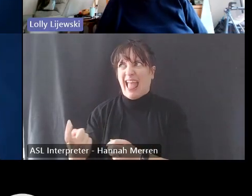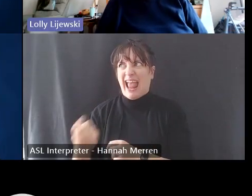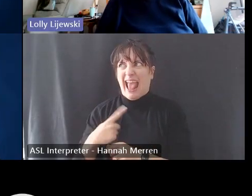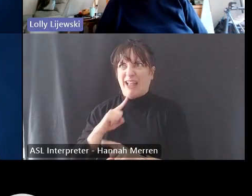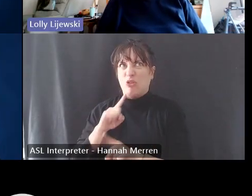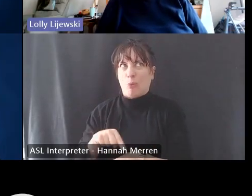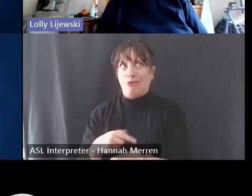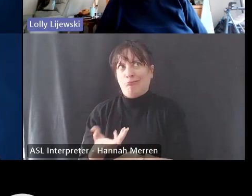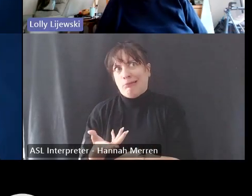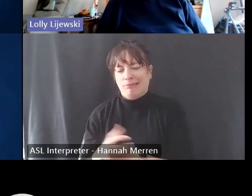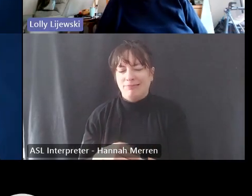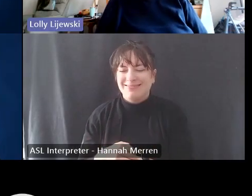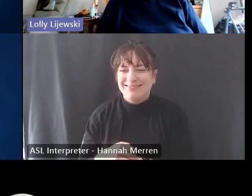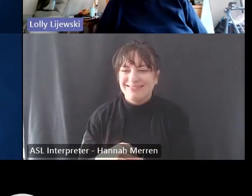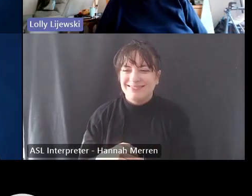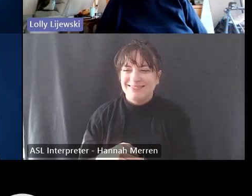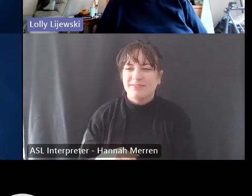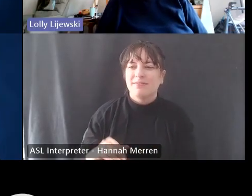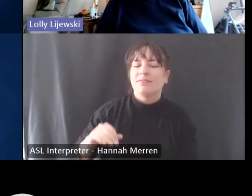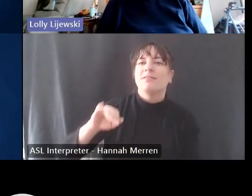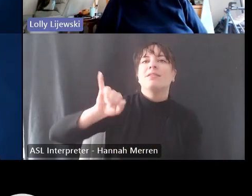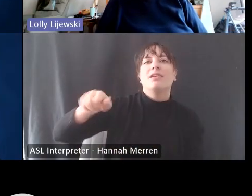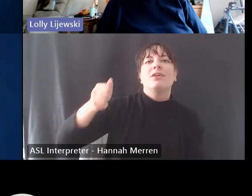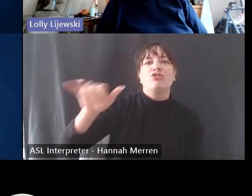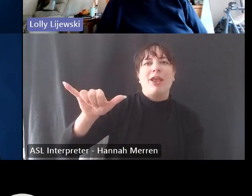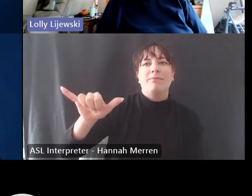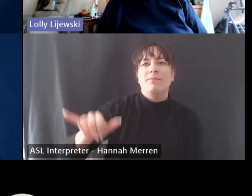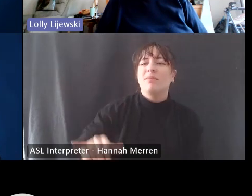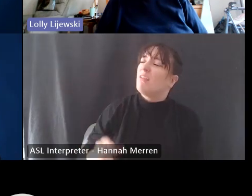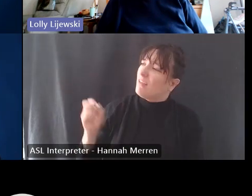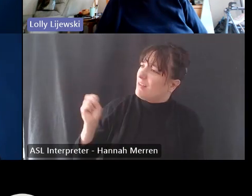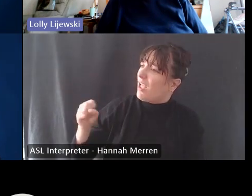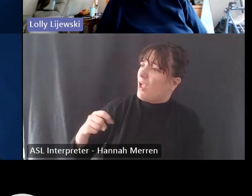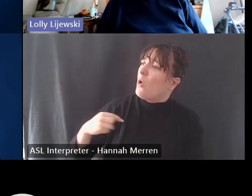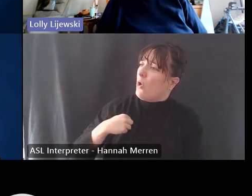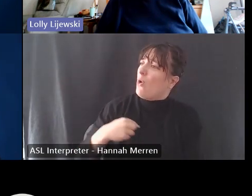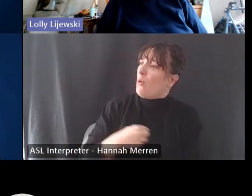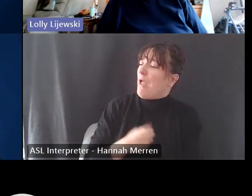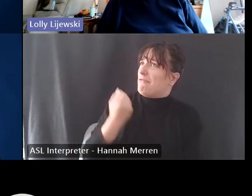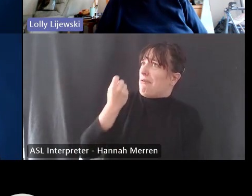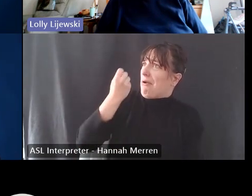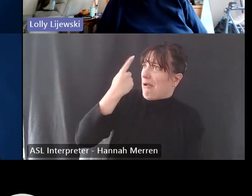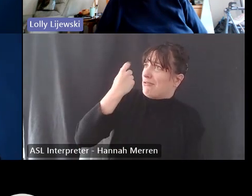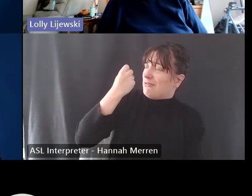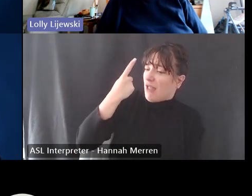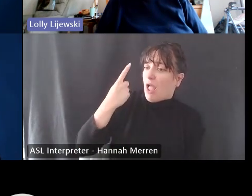I mean, we have to realize that maps do serve a visual purpose for people who are visual.